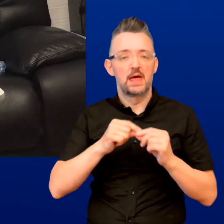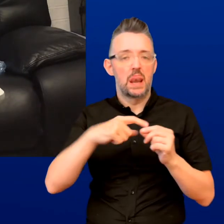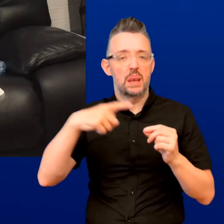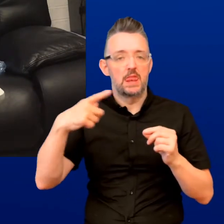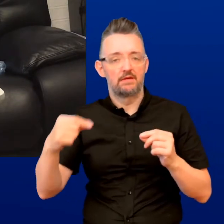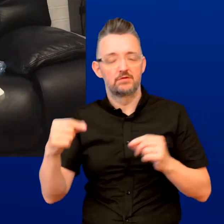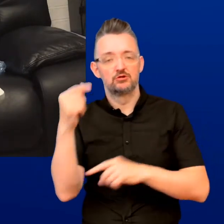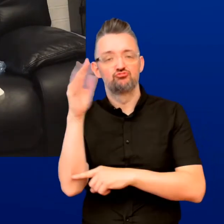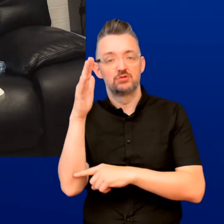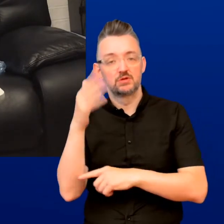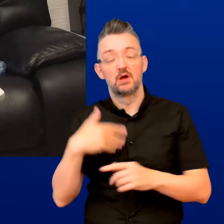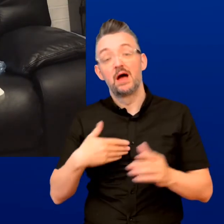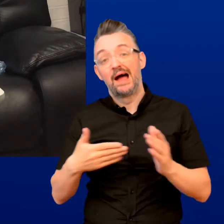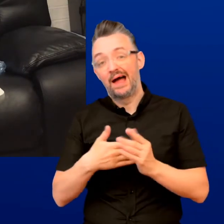love fish.